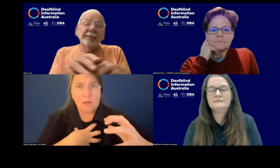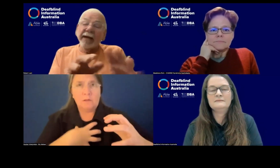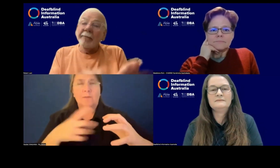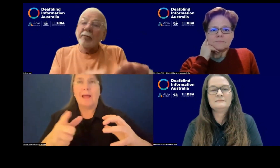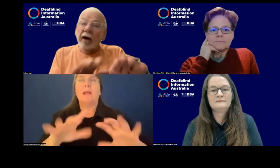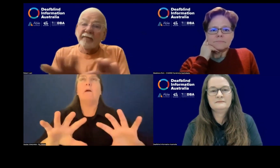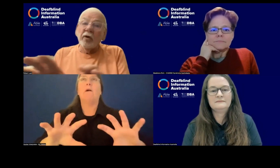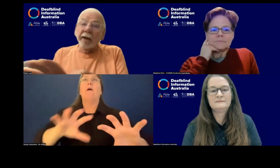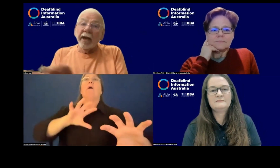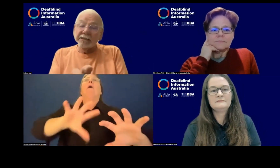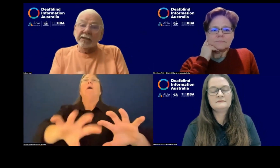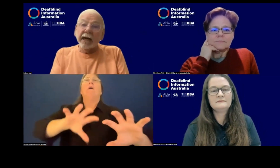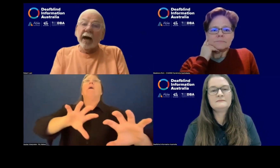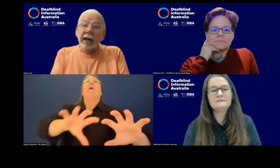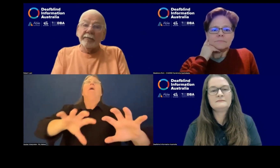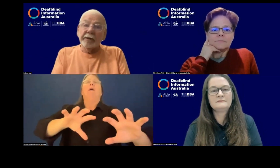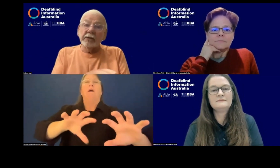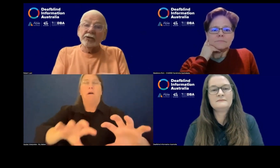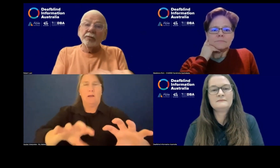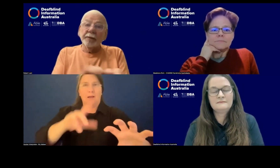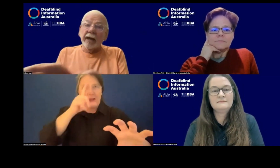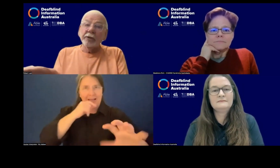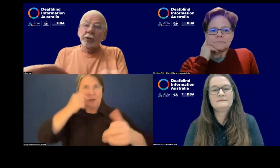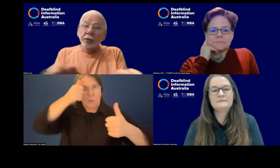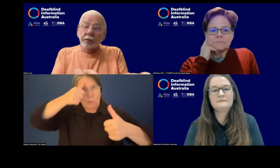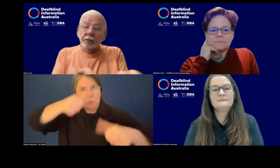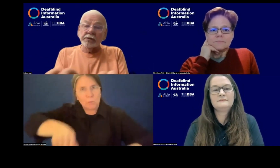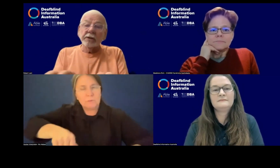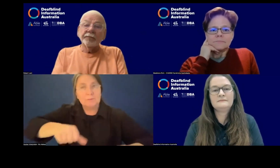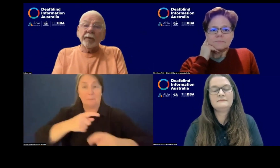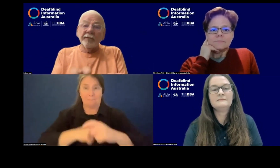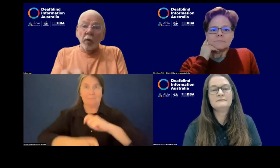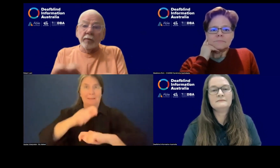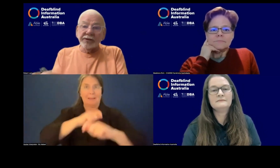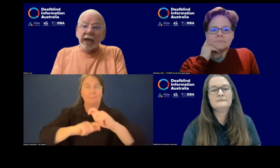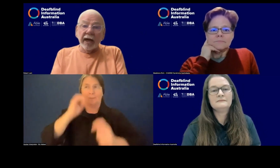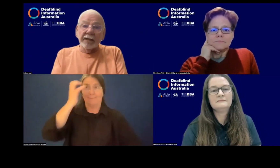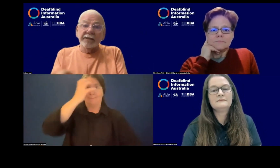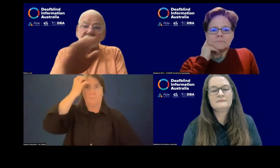can become quite formalised in time, because you will be able to use formal signs with